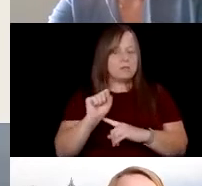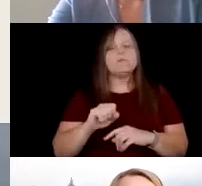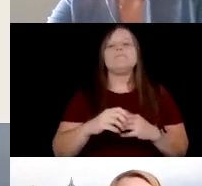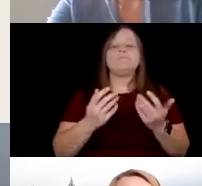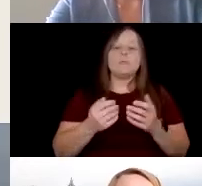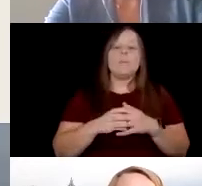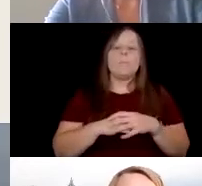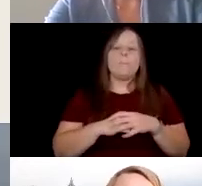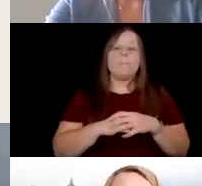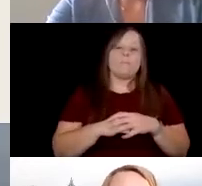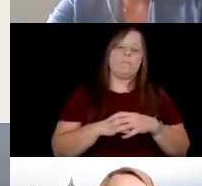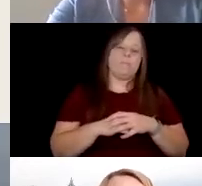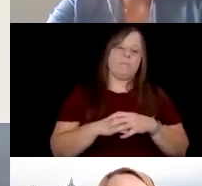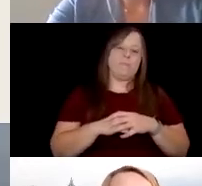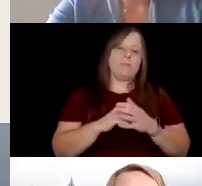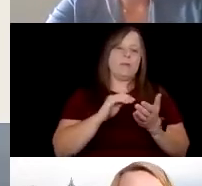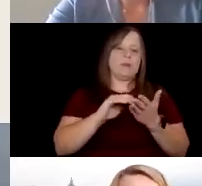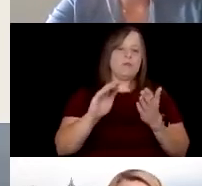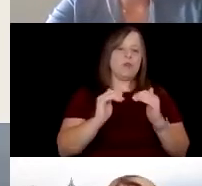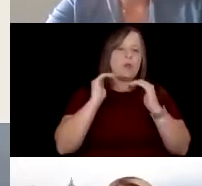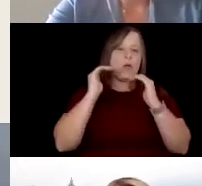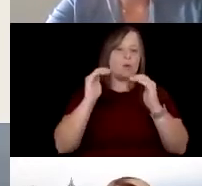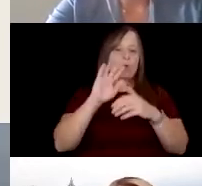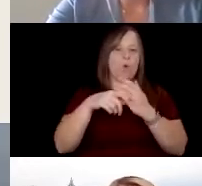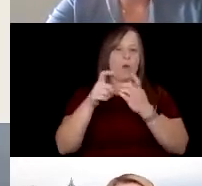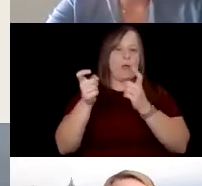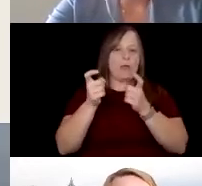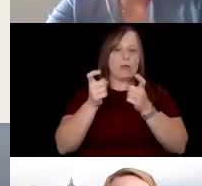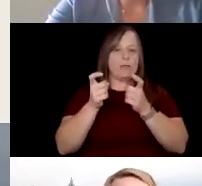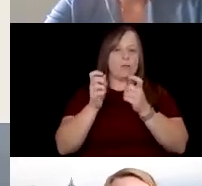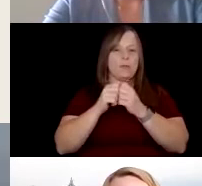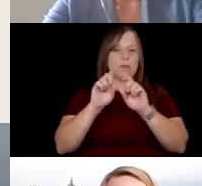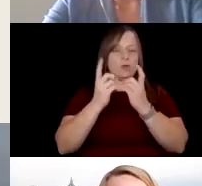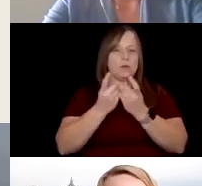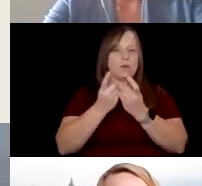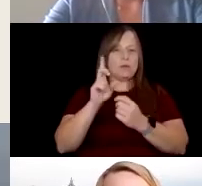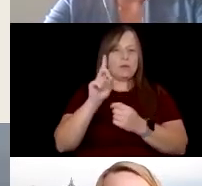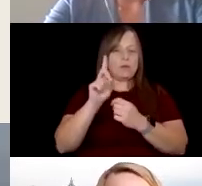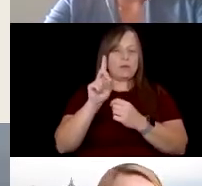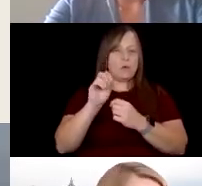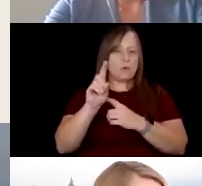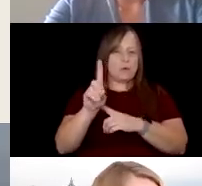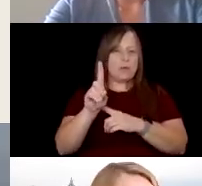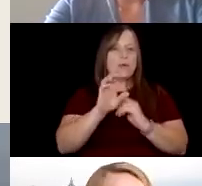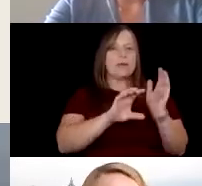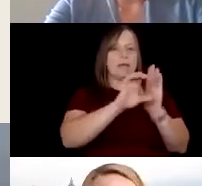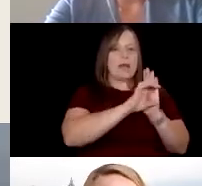So the discharge upgrades are all handled via the Department of Defense, and character of discharge determinations are handled